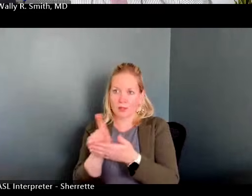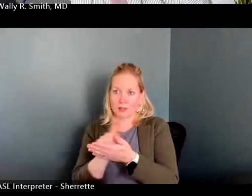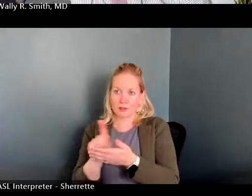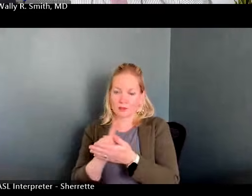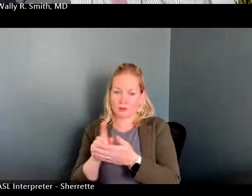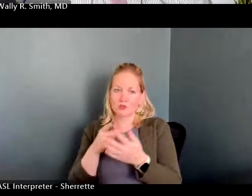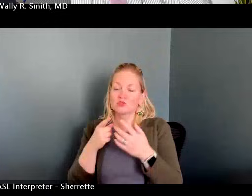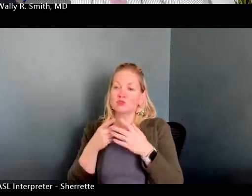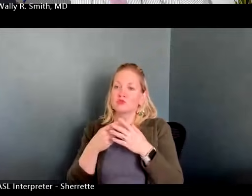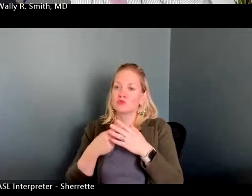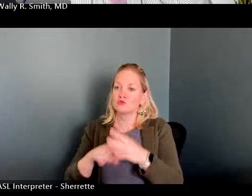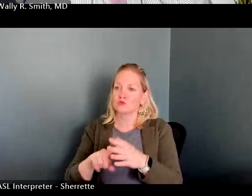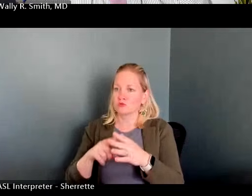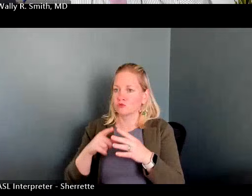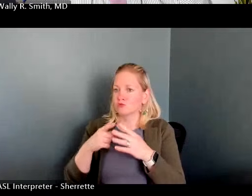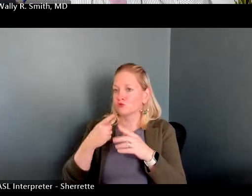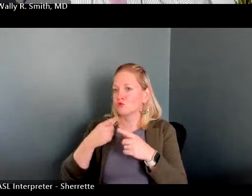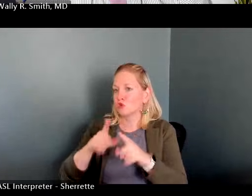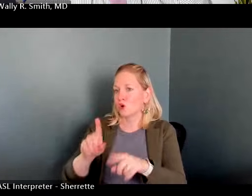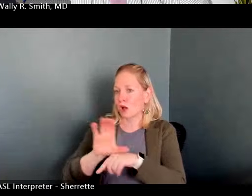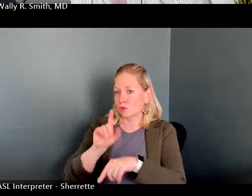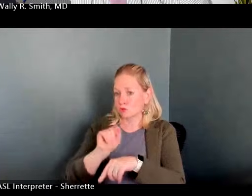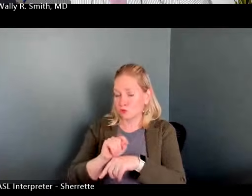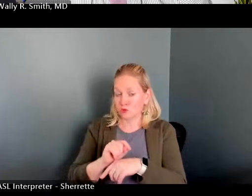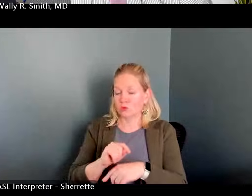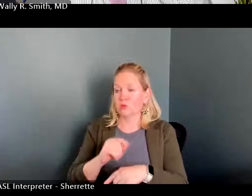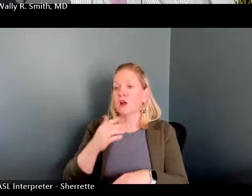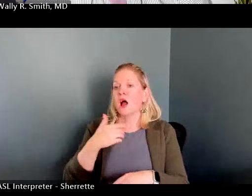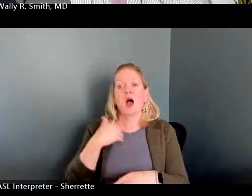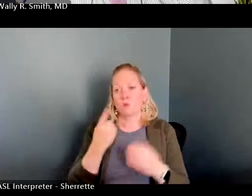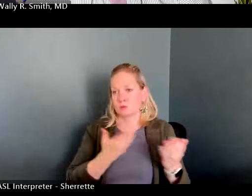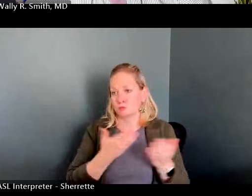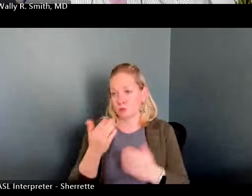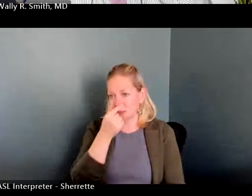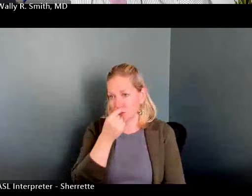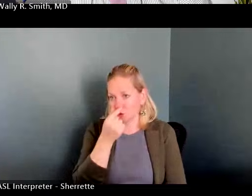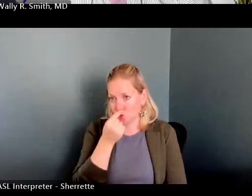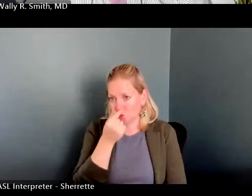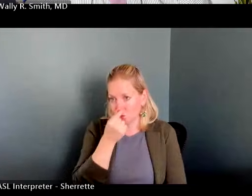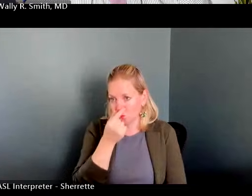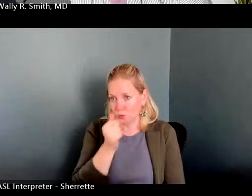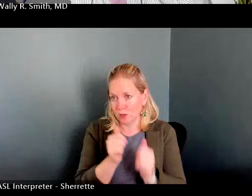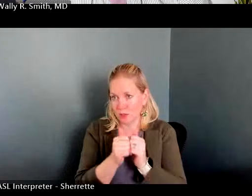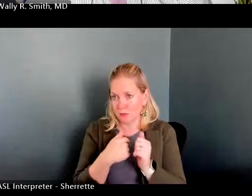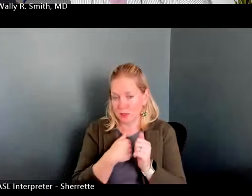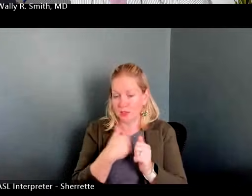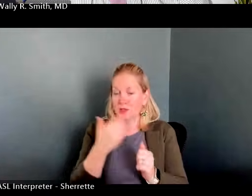as soon as I tell them you have the possibility of living a life without pain and pain medicines.